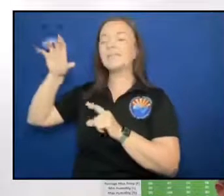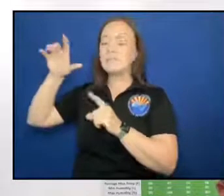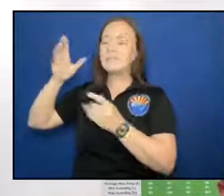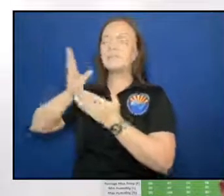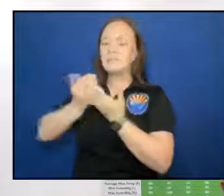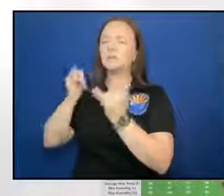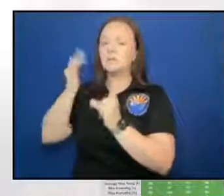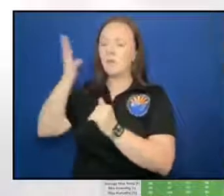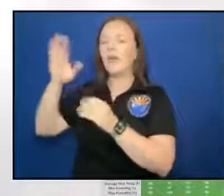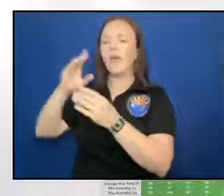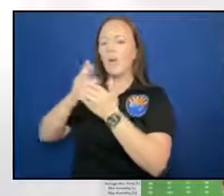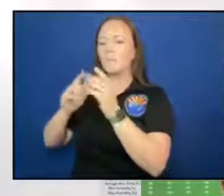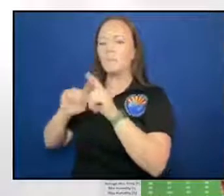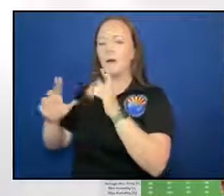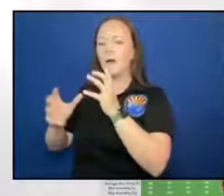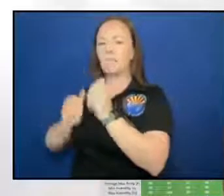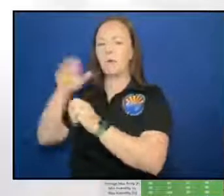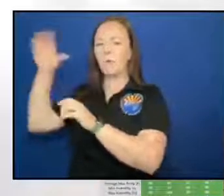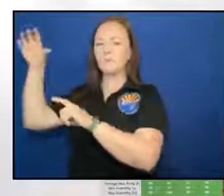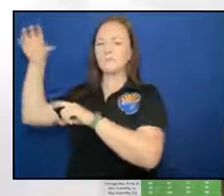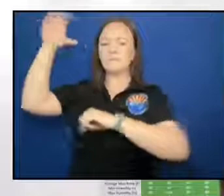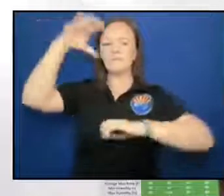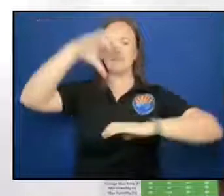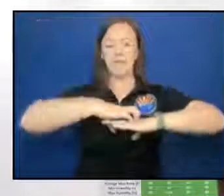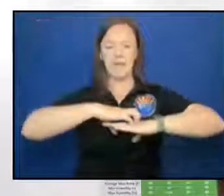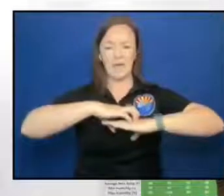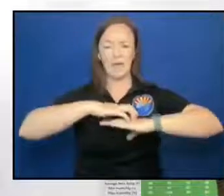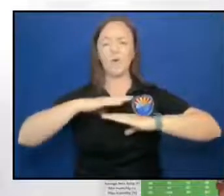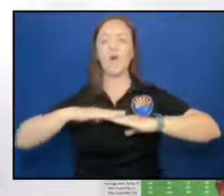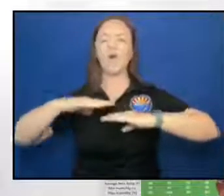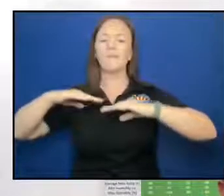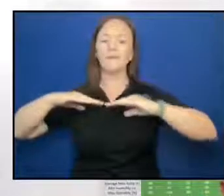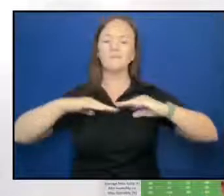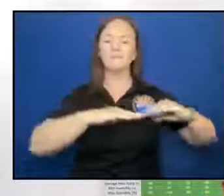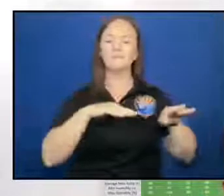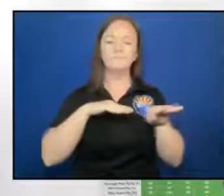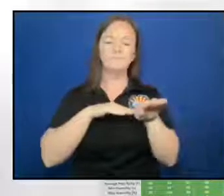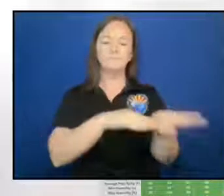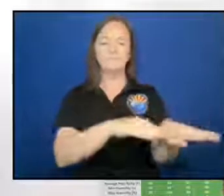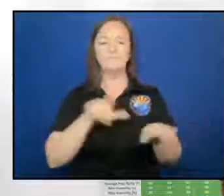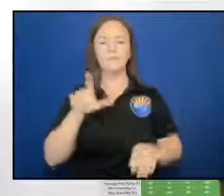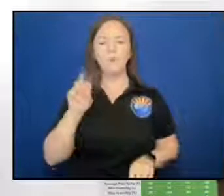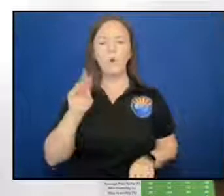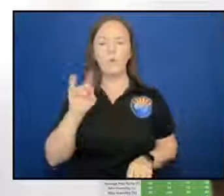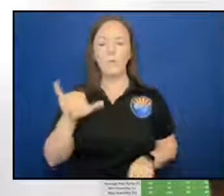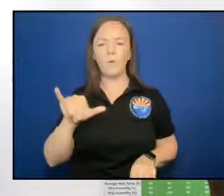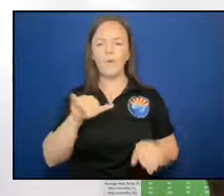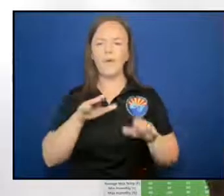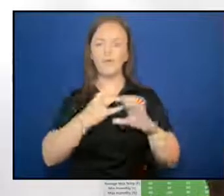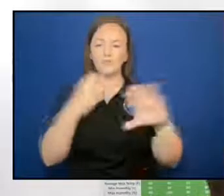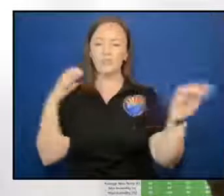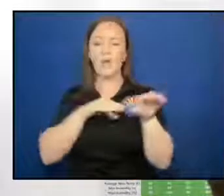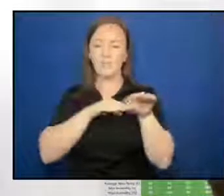THING ABOUT THE ROAD IMPROVEMENTS IN THE AREAS WHERE THE CLAY WAS THICK AND THE ROAD WAS GETTING DIFFICULT.